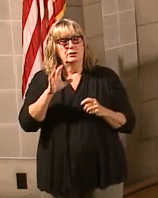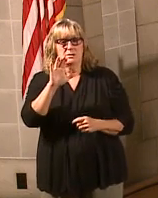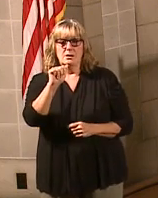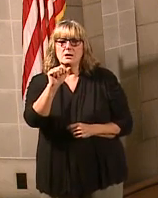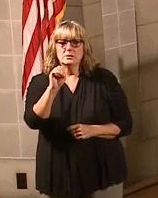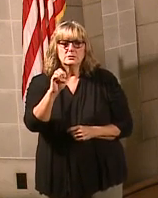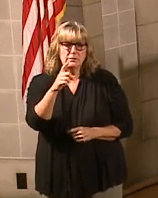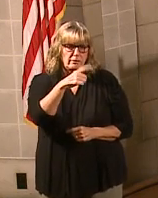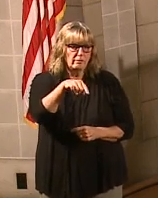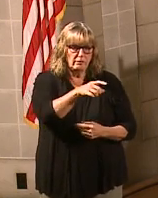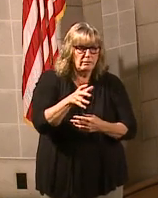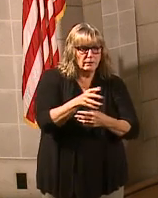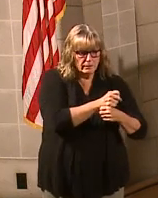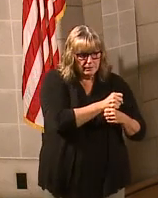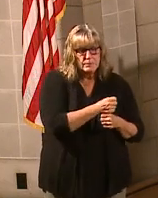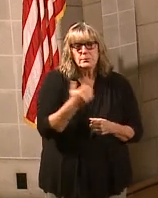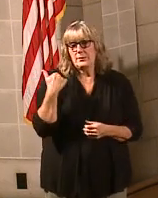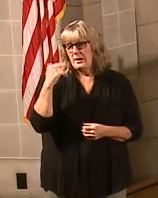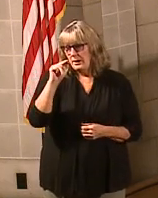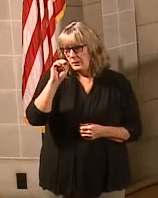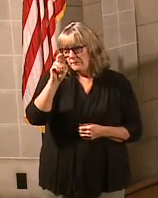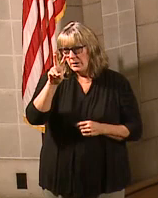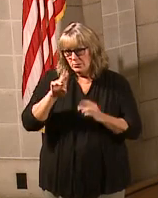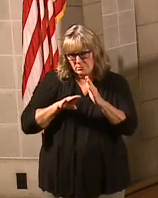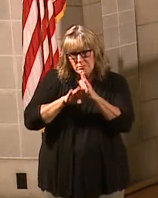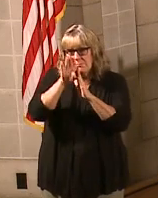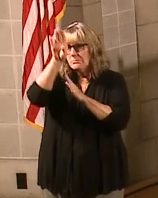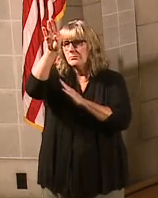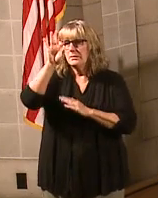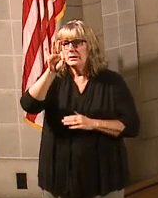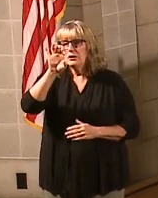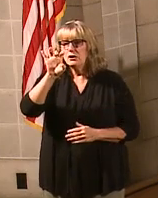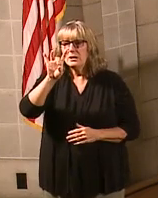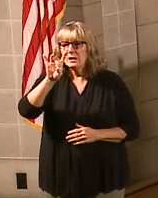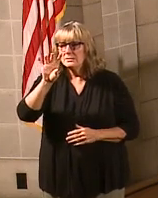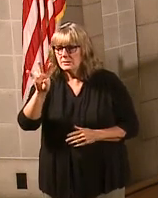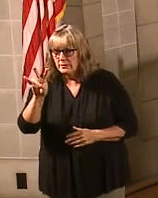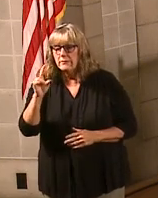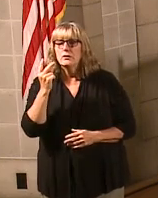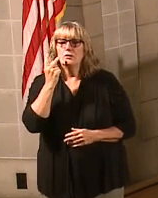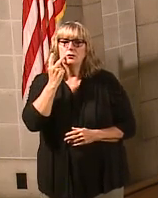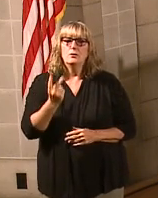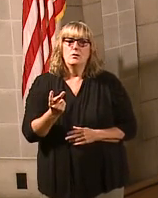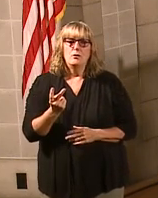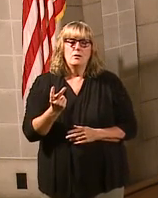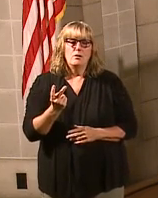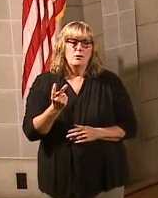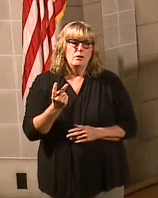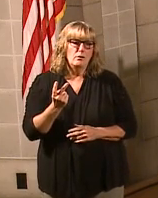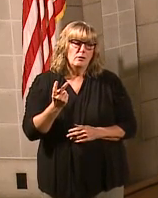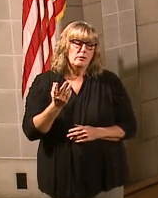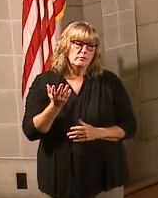ADMINISTRATORS HAVE BEEN GREAT